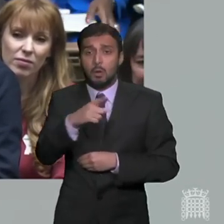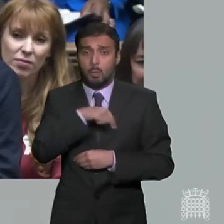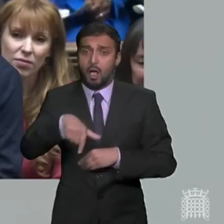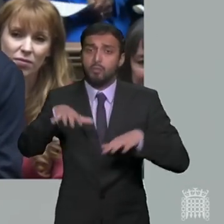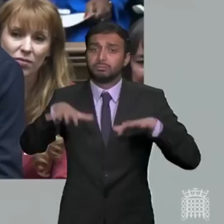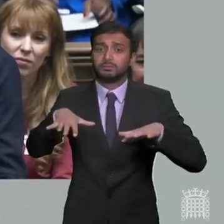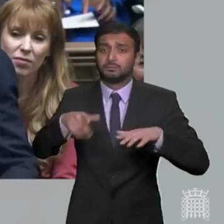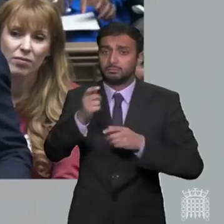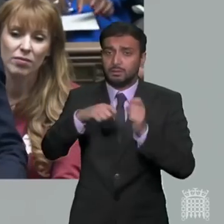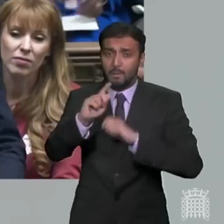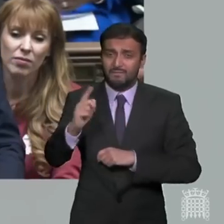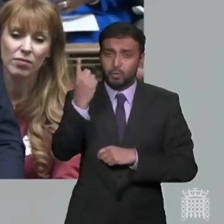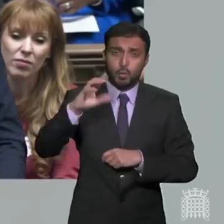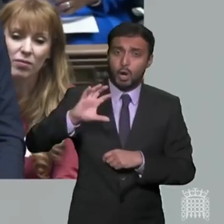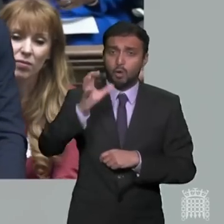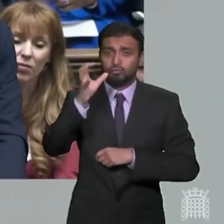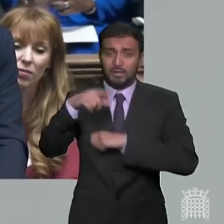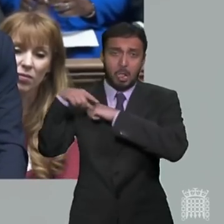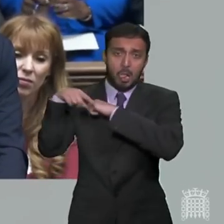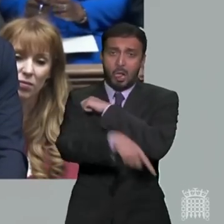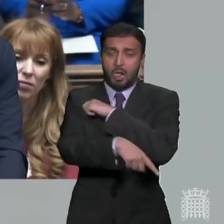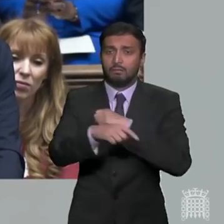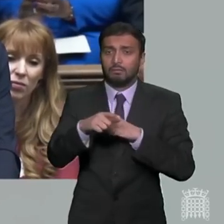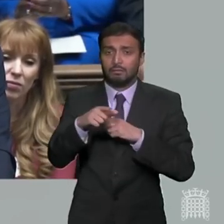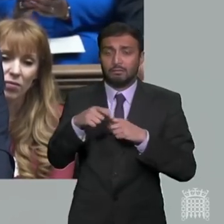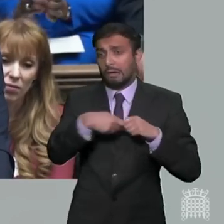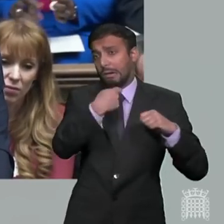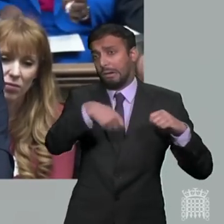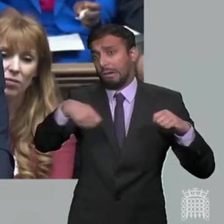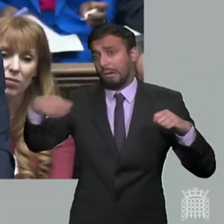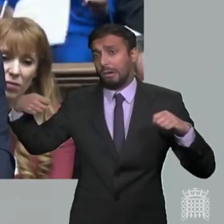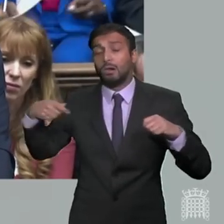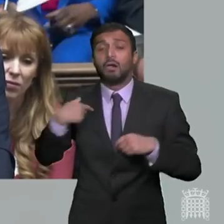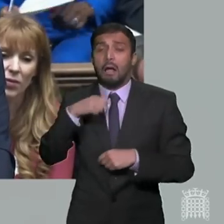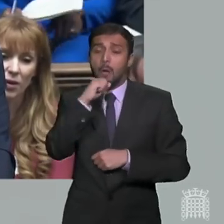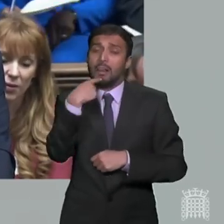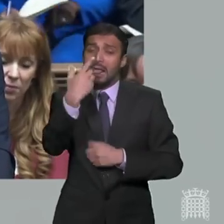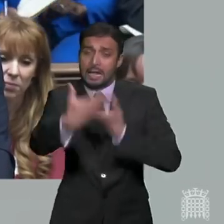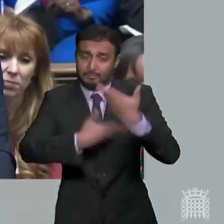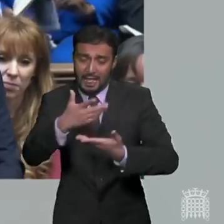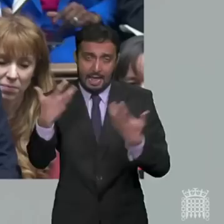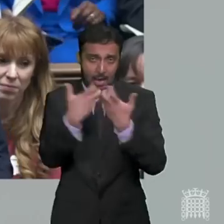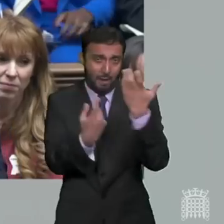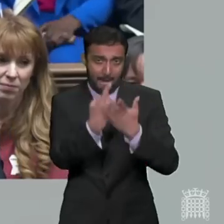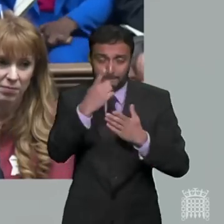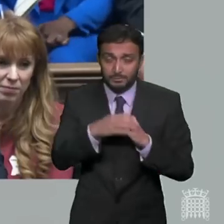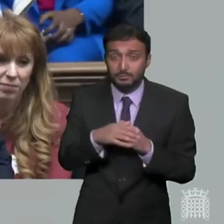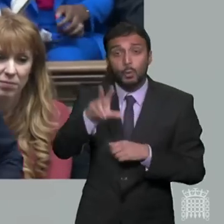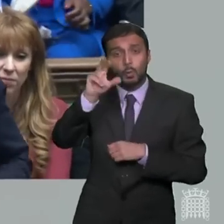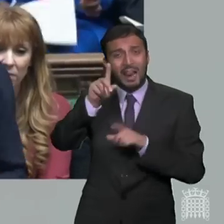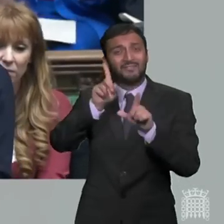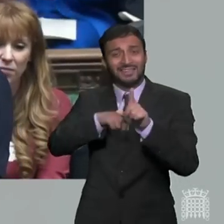the last out, so I will: 12 years of Tory failure, followed by 12 weeks of Tory chaos.